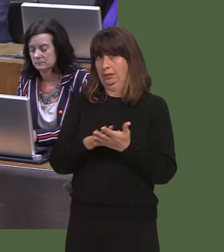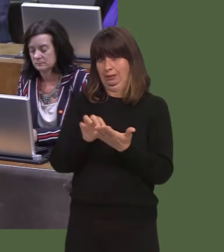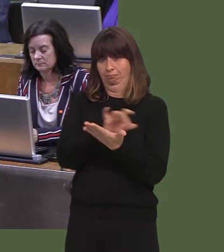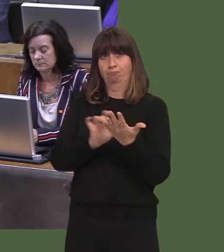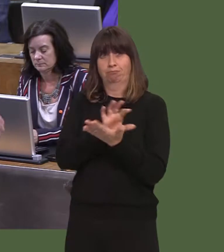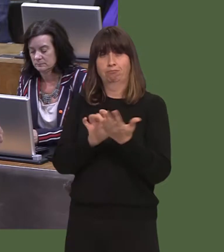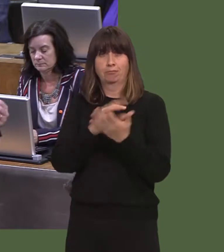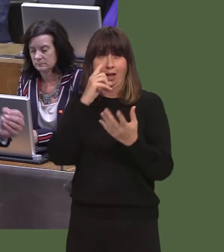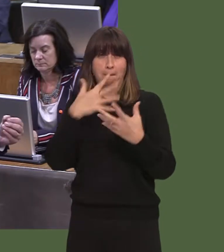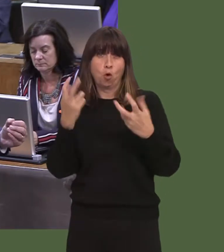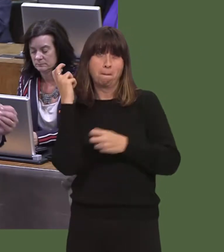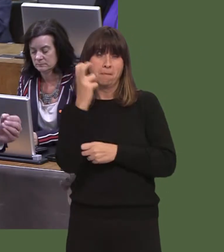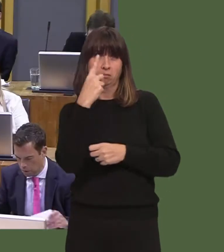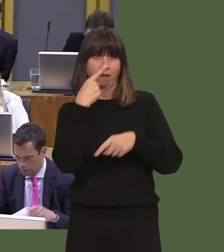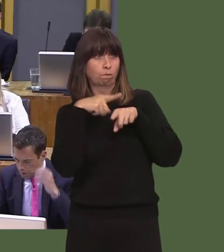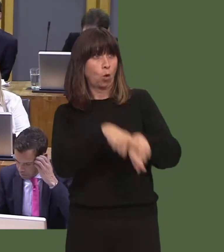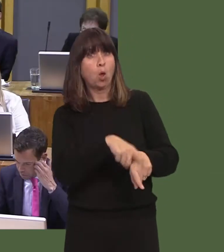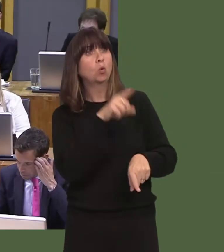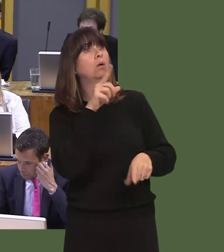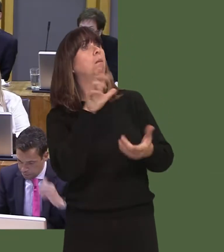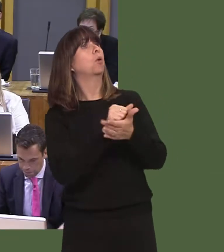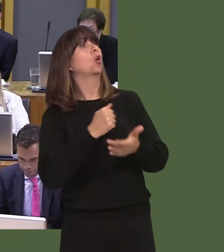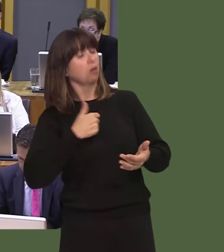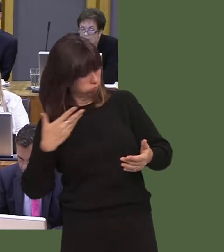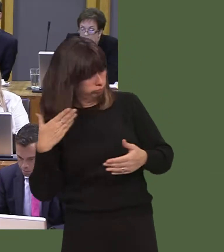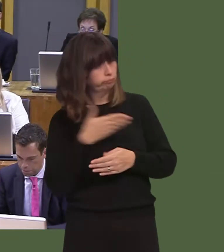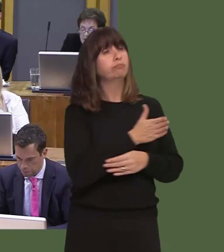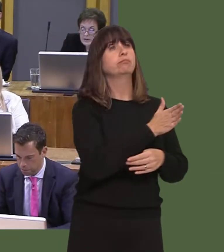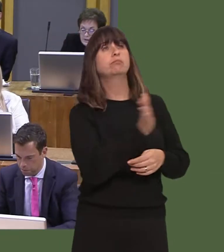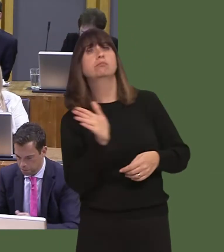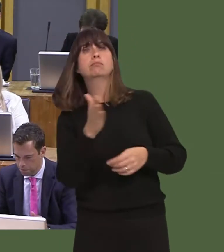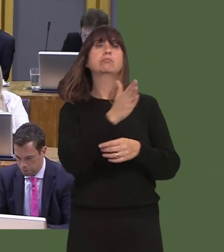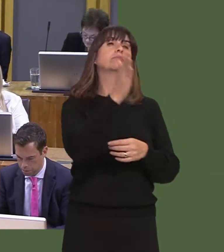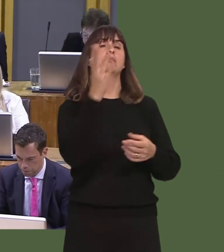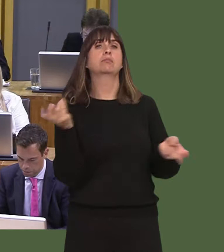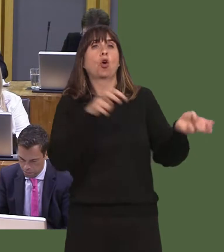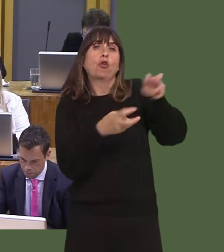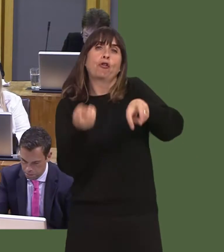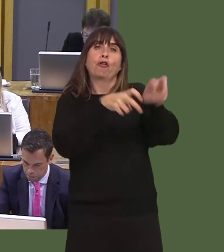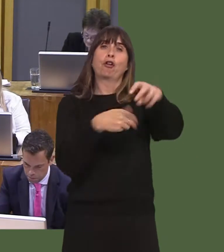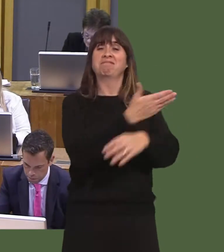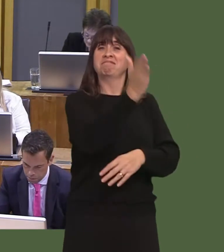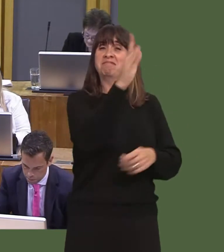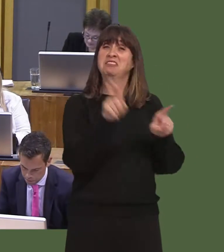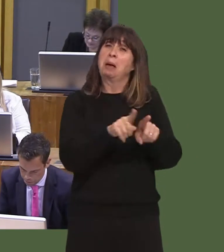extend more flexible bus services into parts of Wales that perhaps haven't seen a bus service